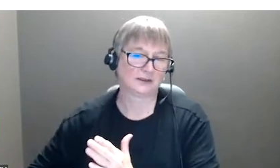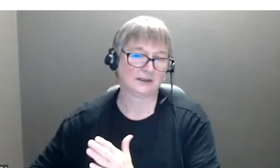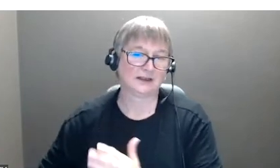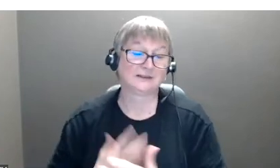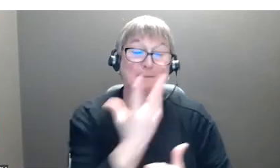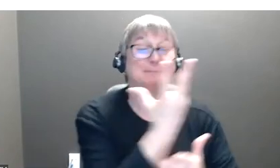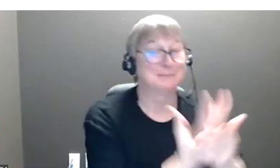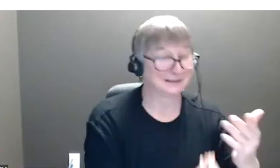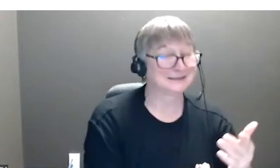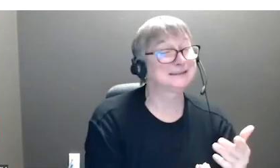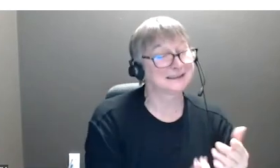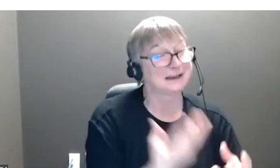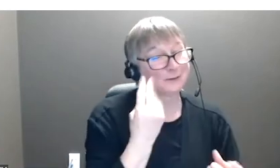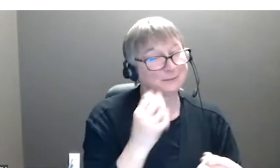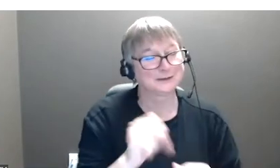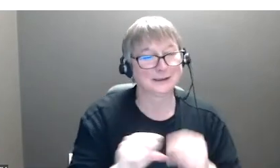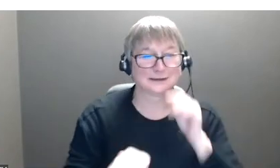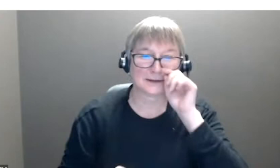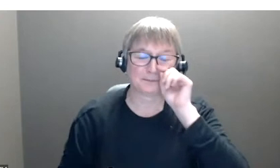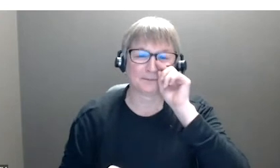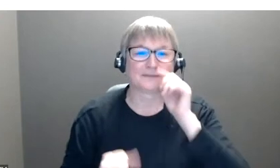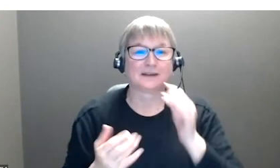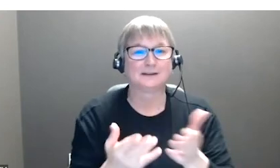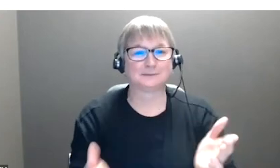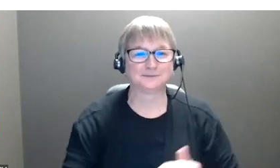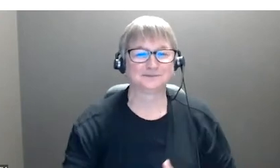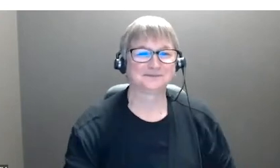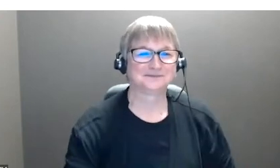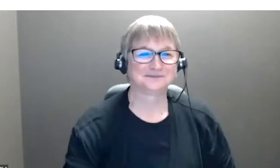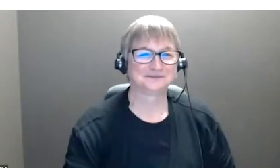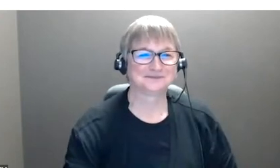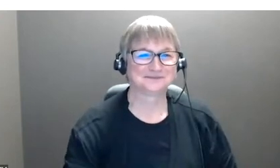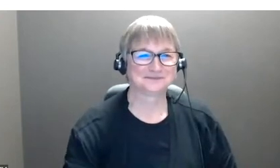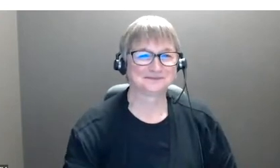Fund projects, it varies from year to year, however, on average the program serves four